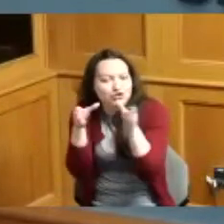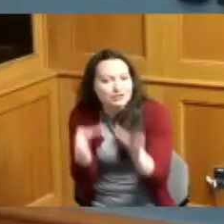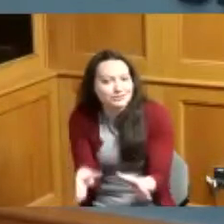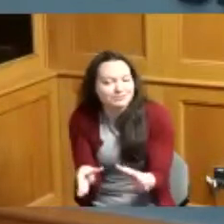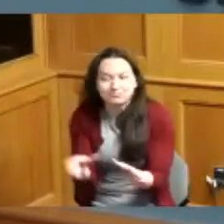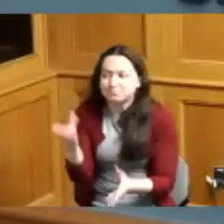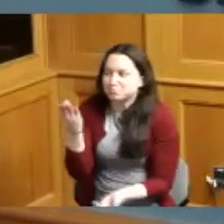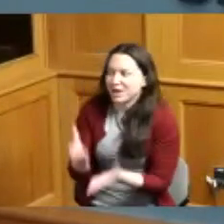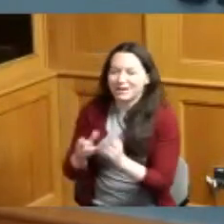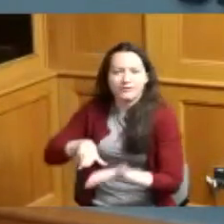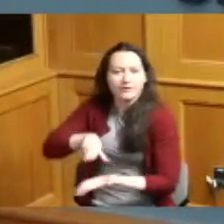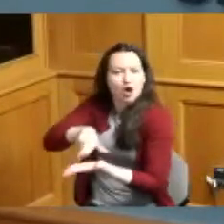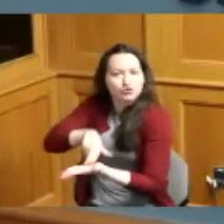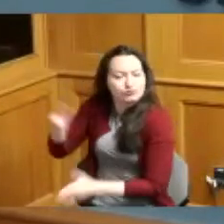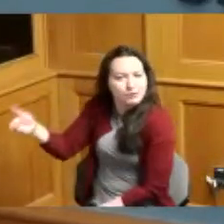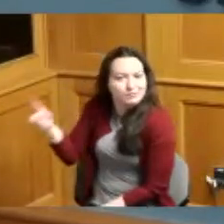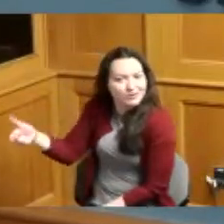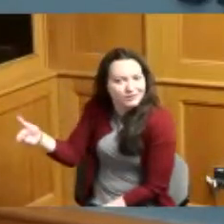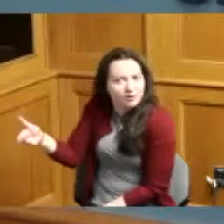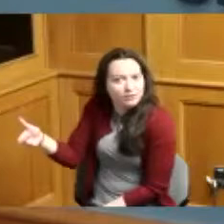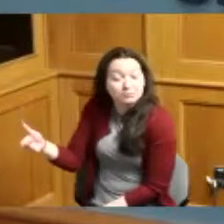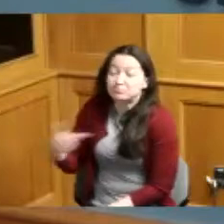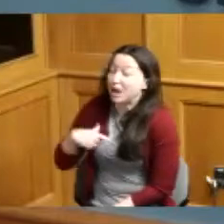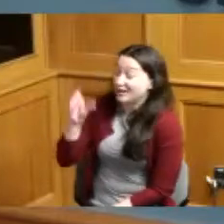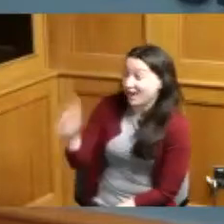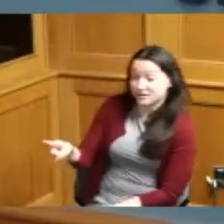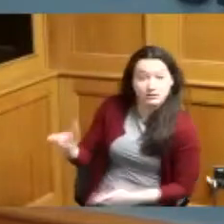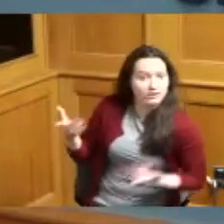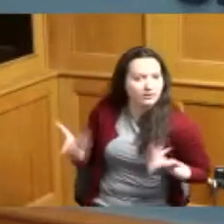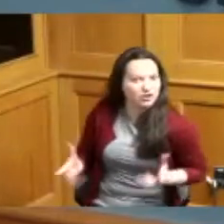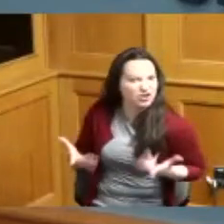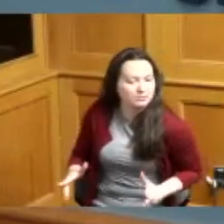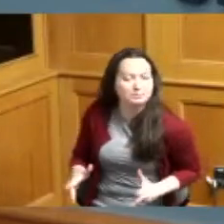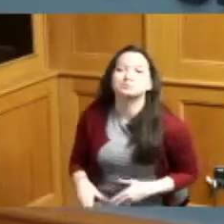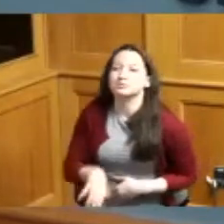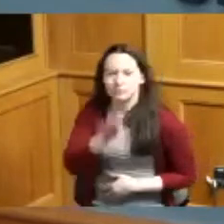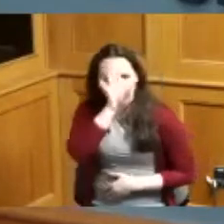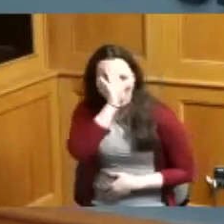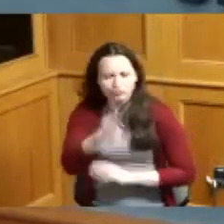have contracts with uh which I asked about and I know that you know that's why I said I needed more